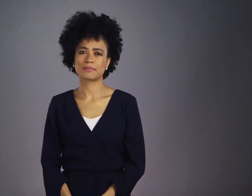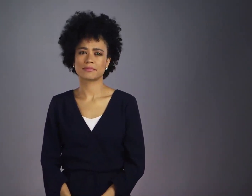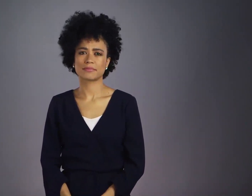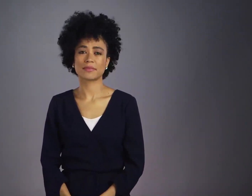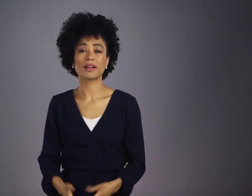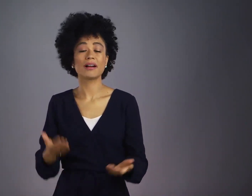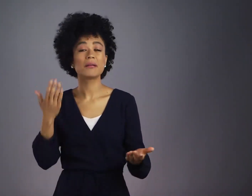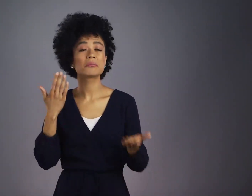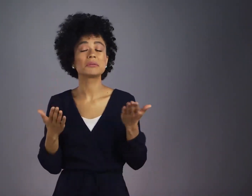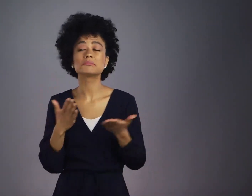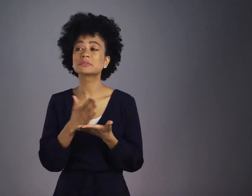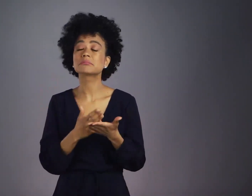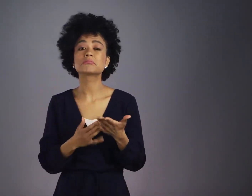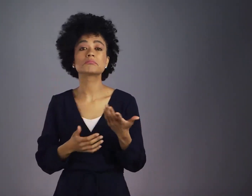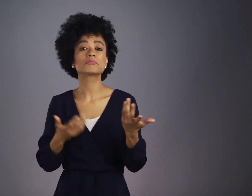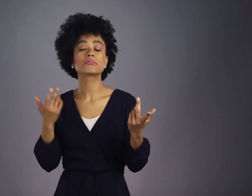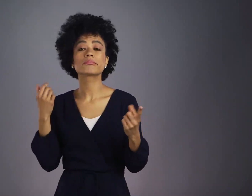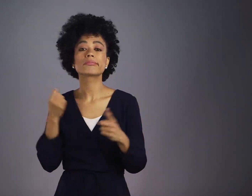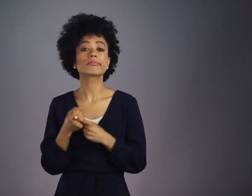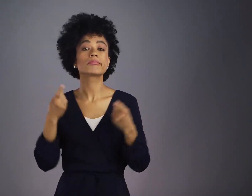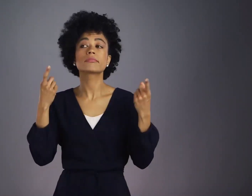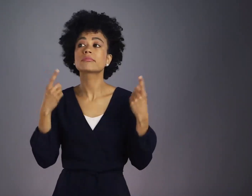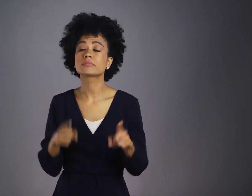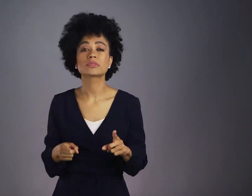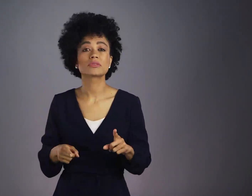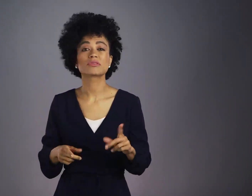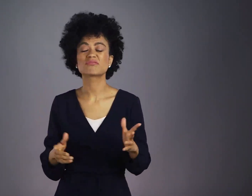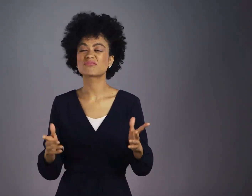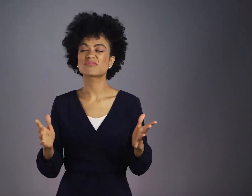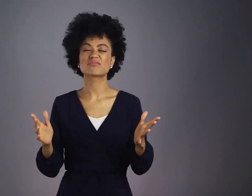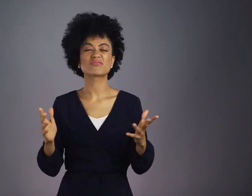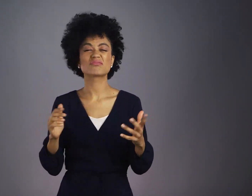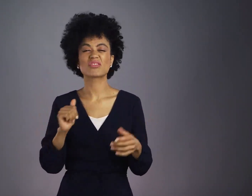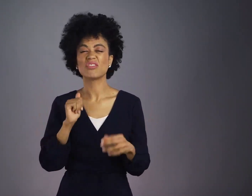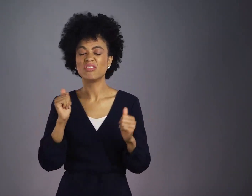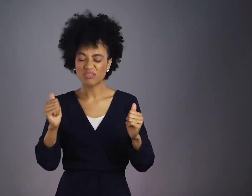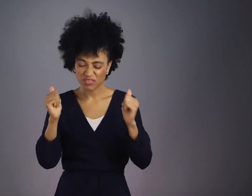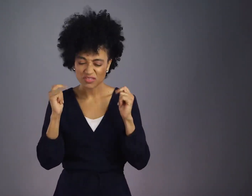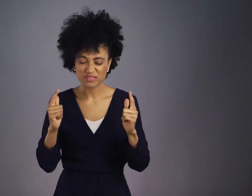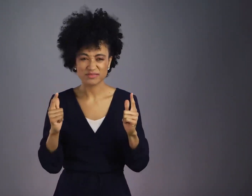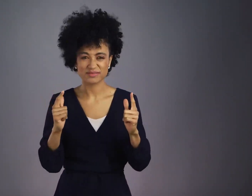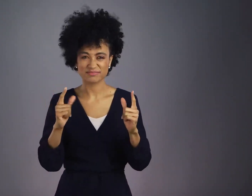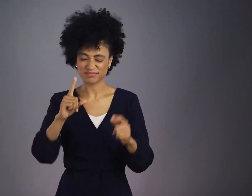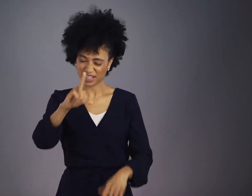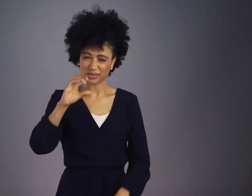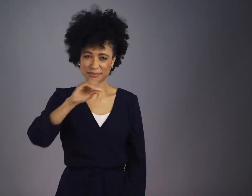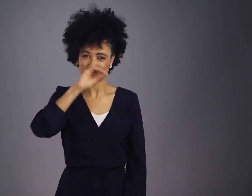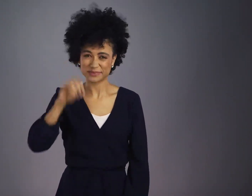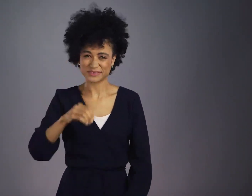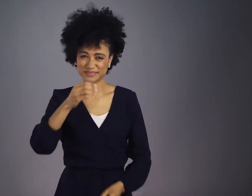Perhaps there are some cases where the utmost frankness is demanded.